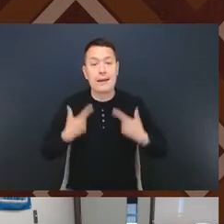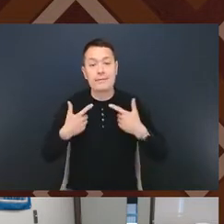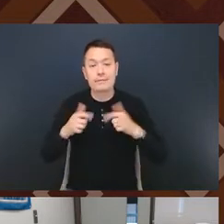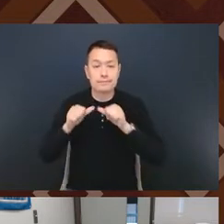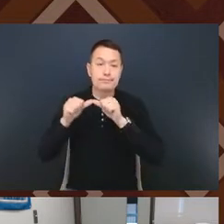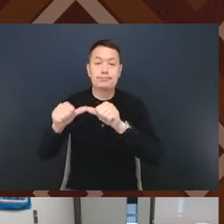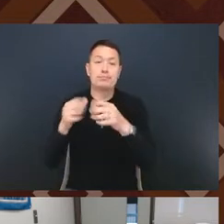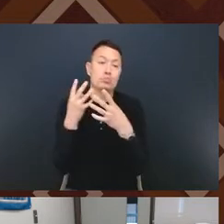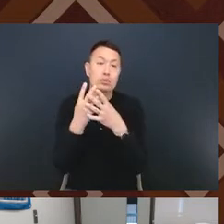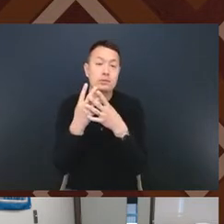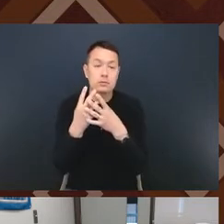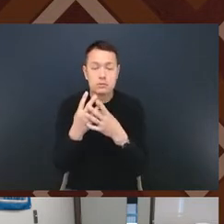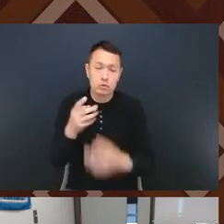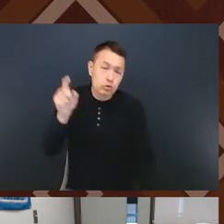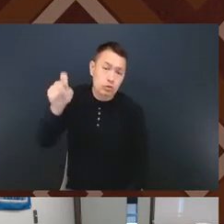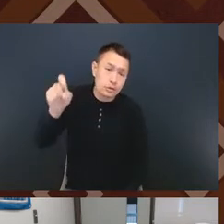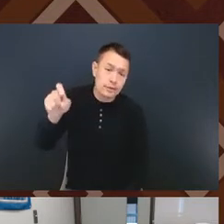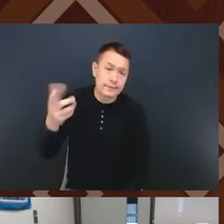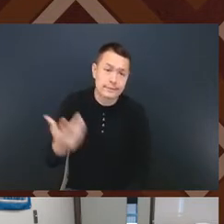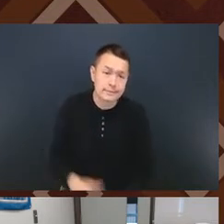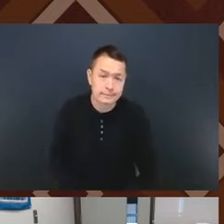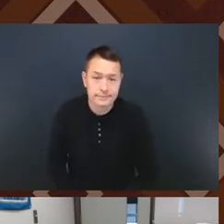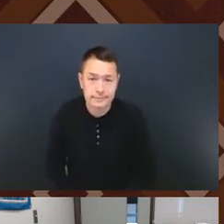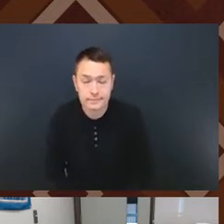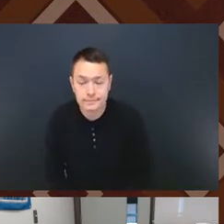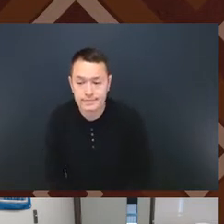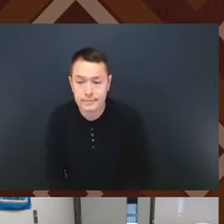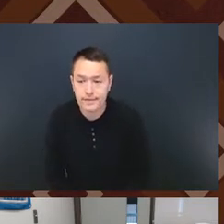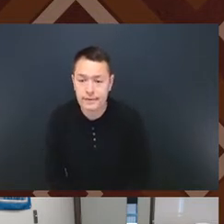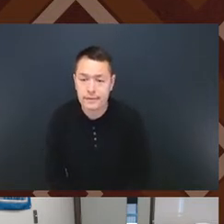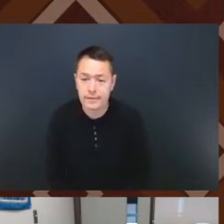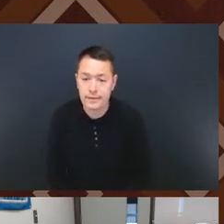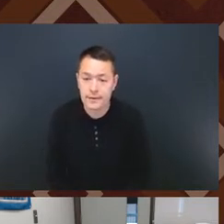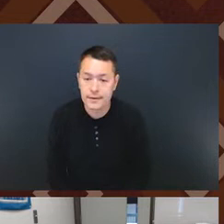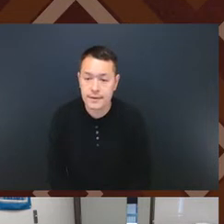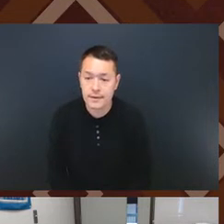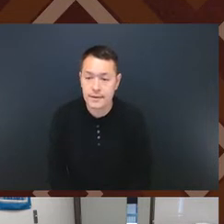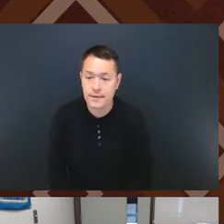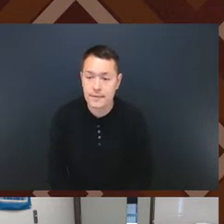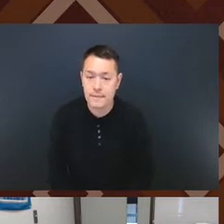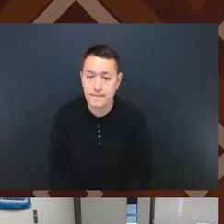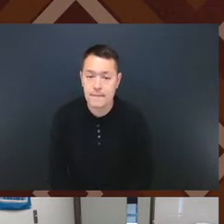which he should just